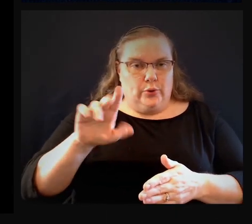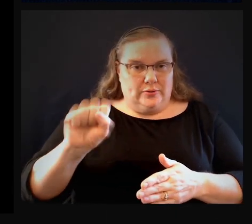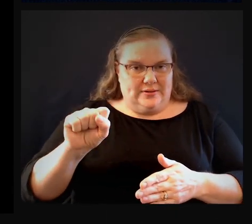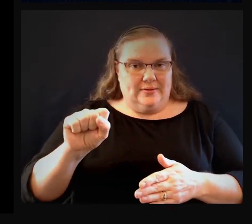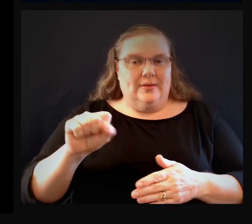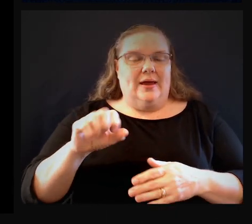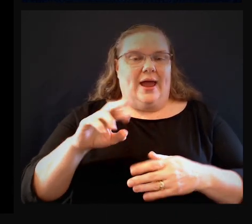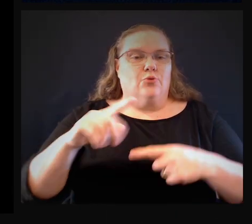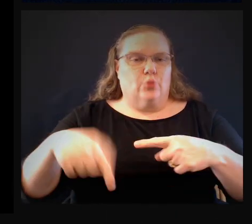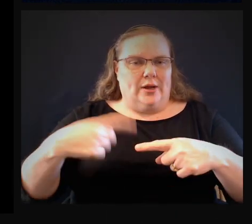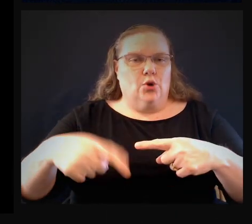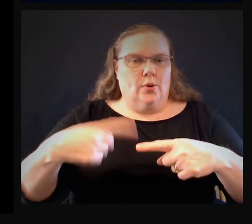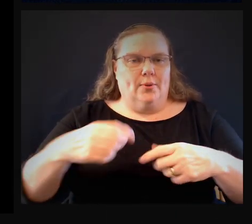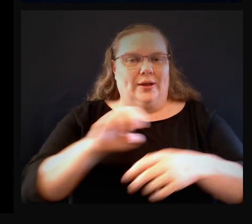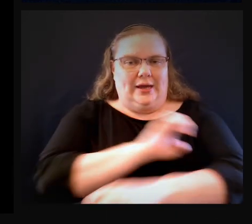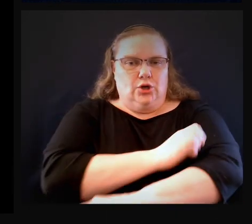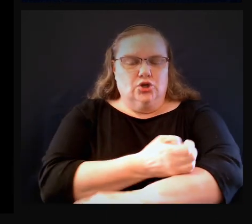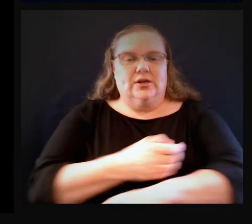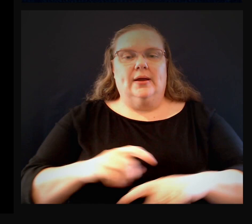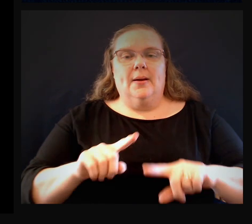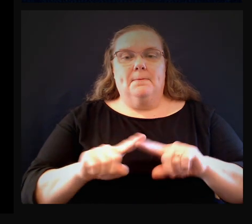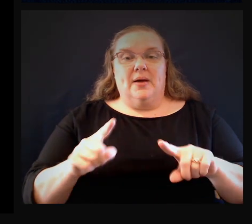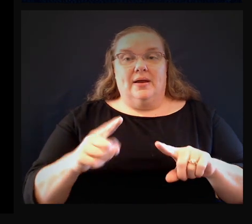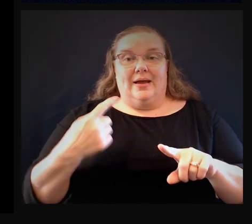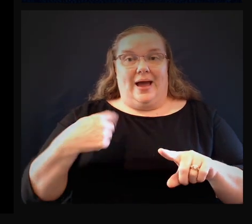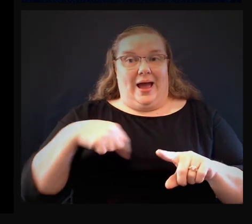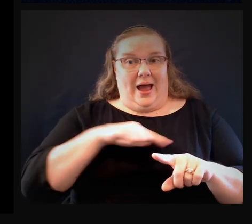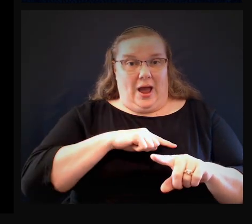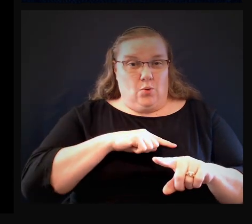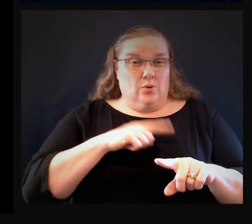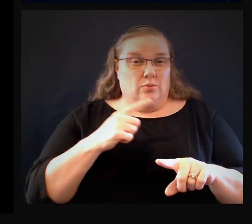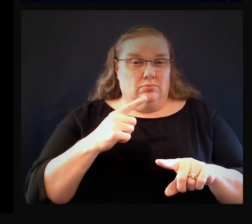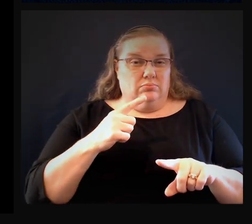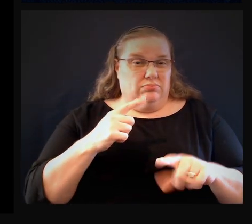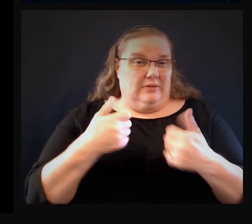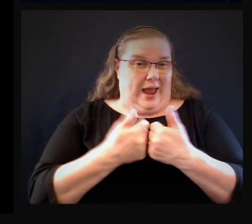the average annual gameplay emissions for one gamer, if played each day for one year,